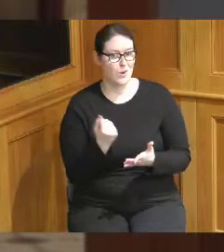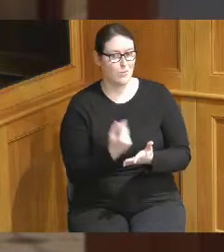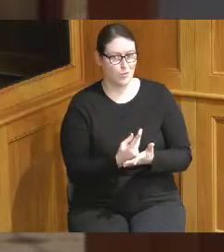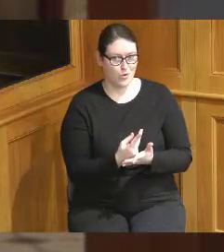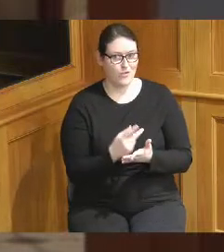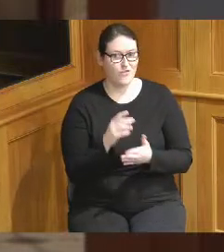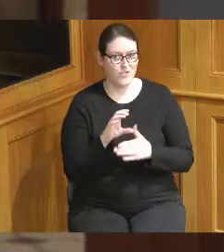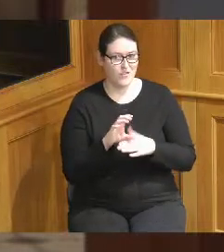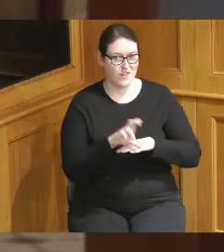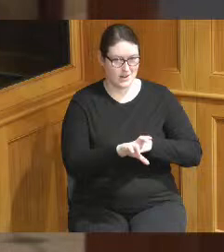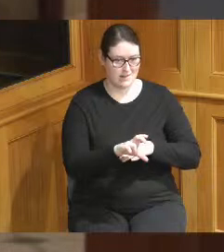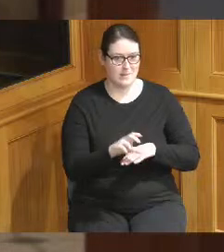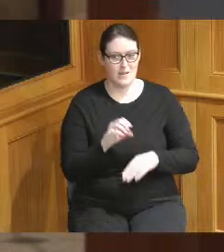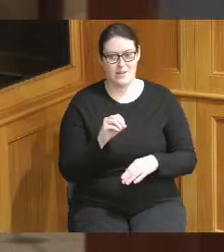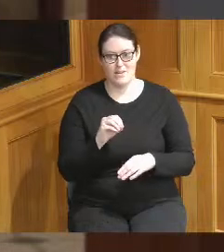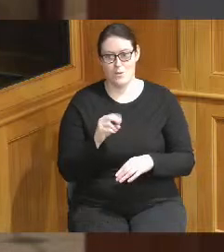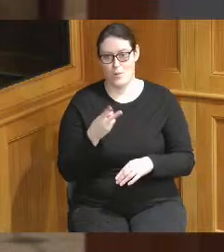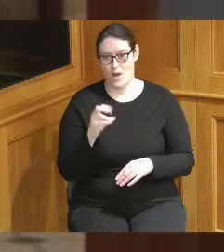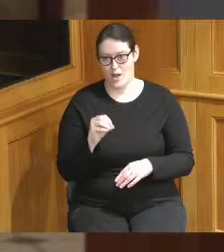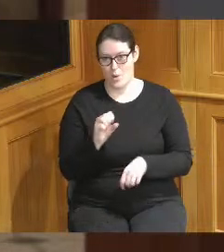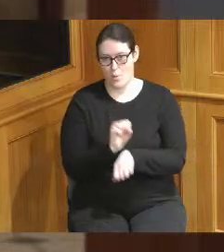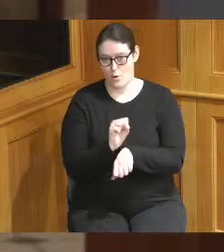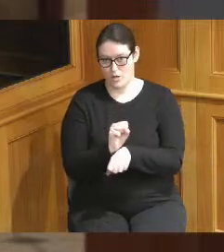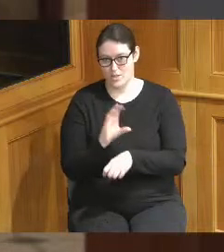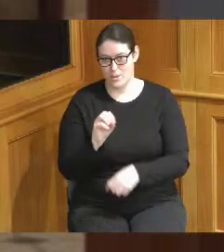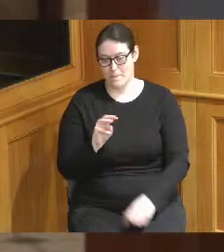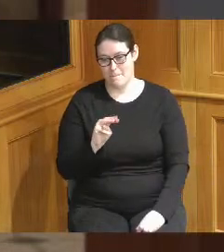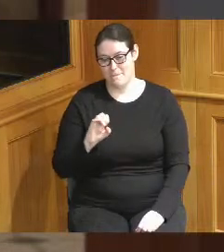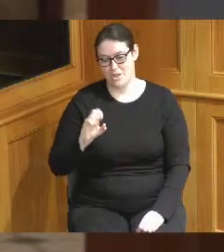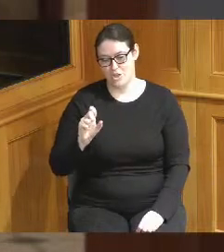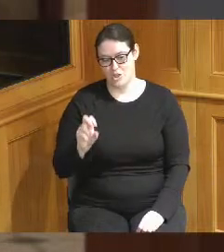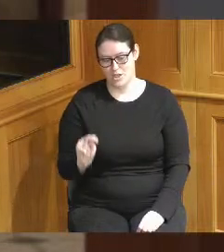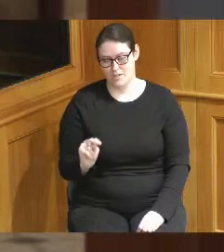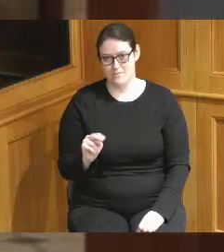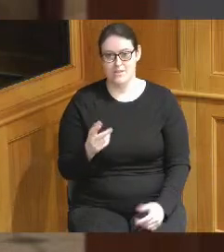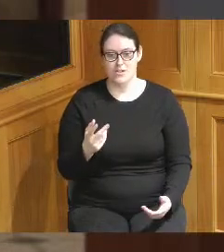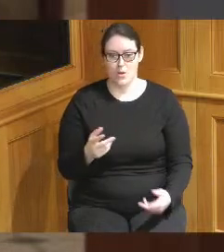was a lot of fun also participated in opening day Commissioner Reece was also an opening day